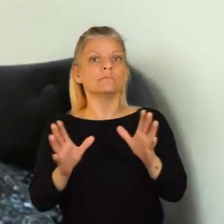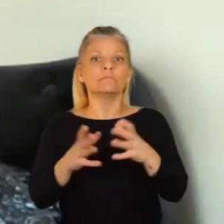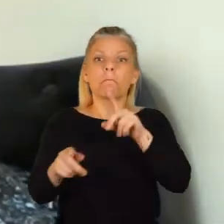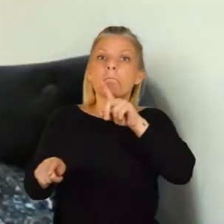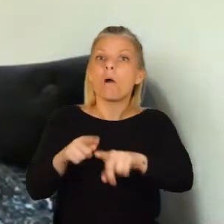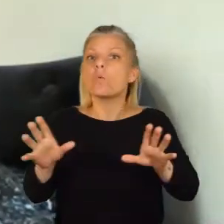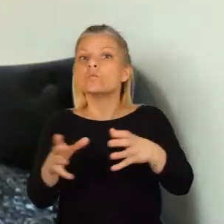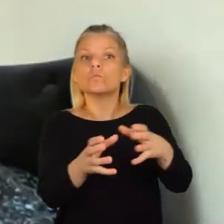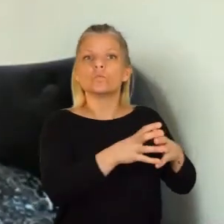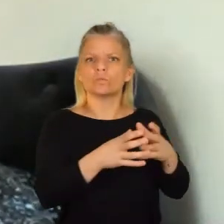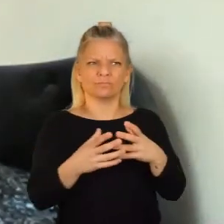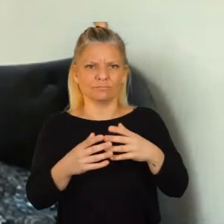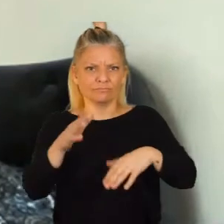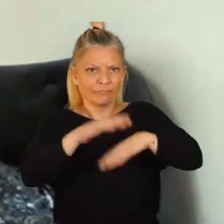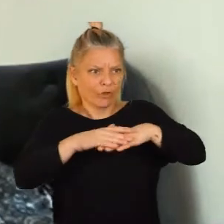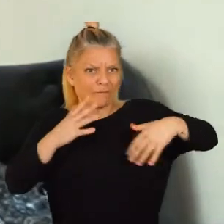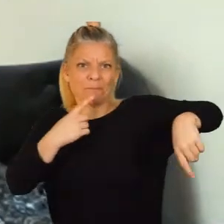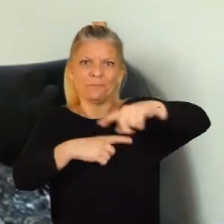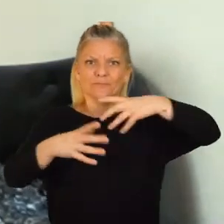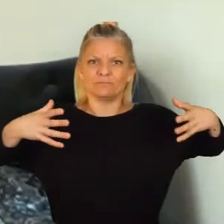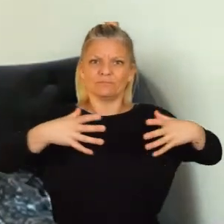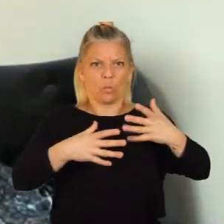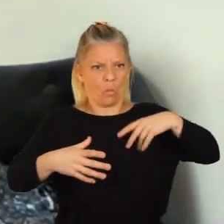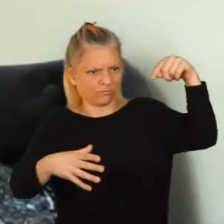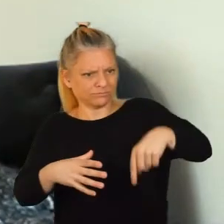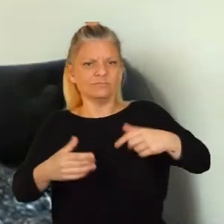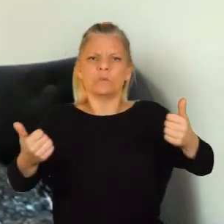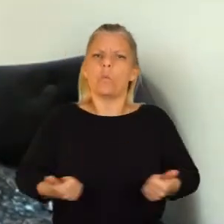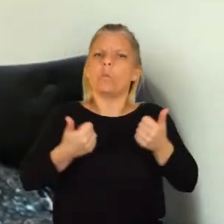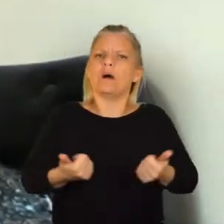them but actually most groups are full of people that really really want the space to be okay.